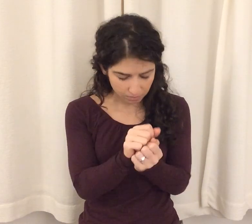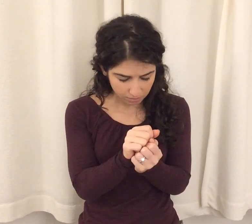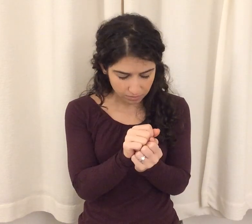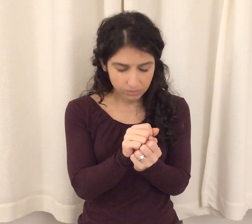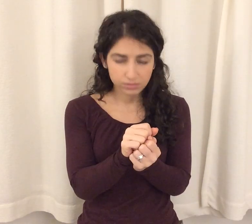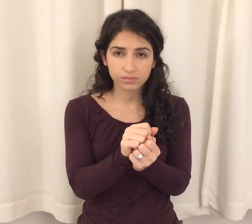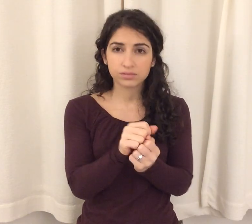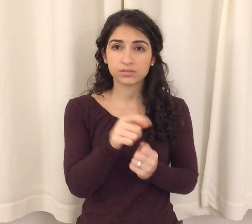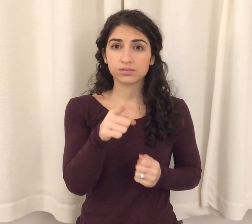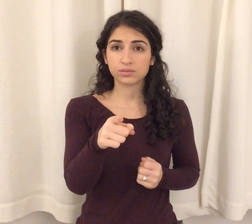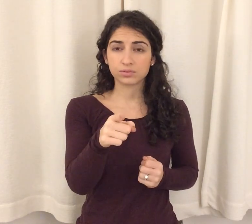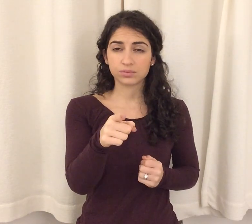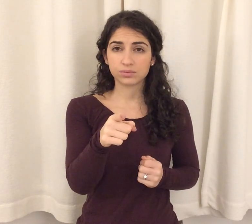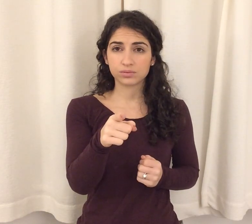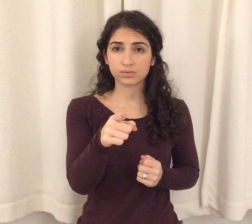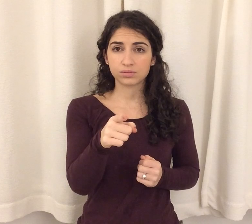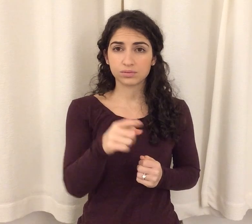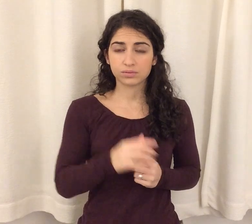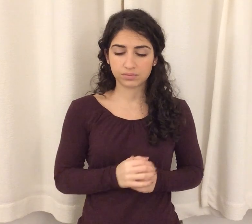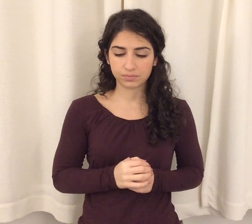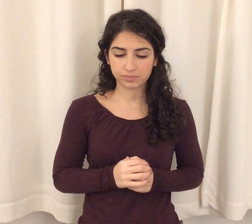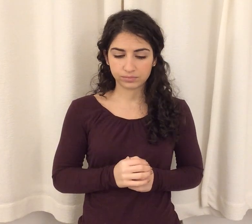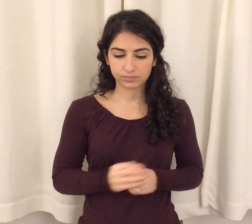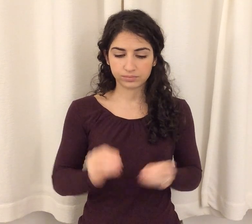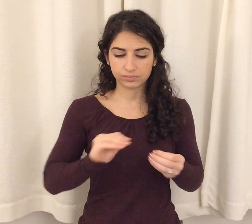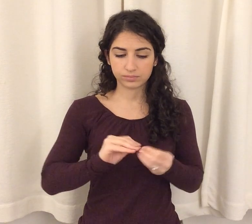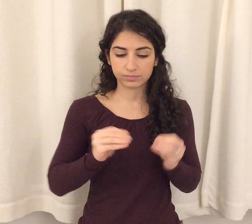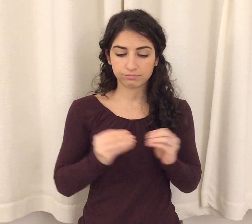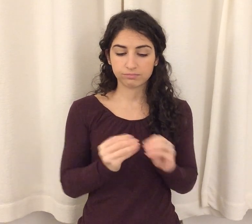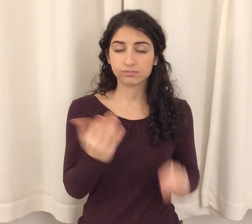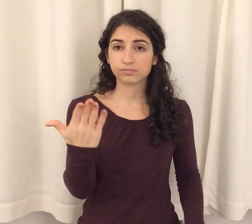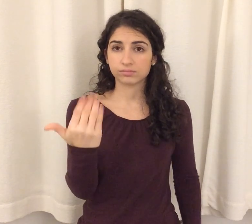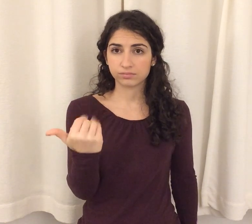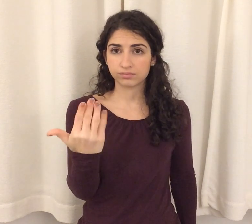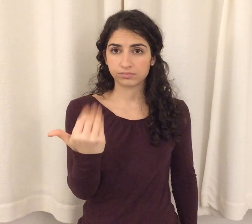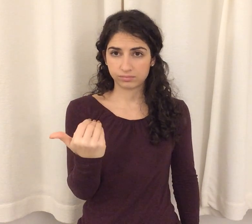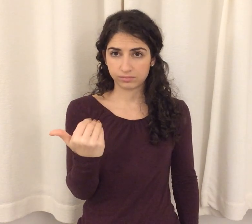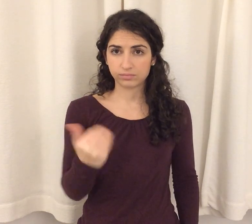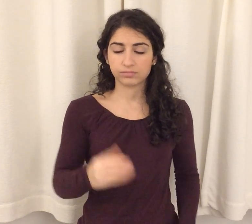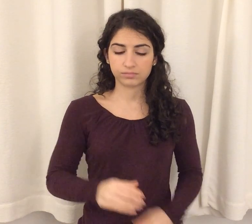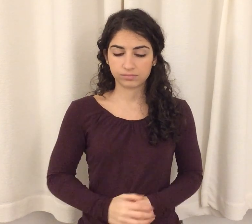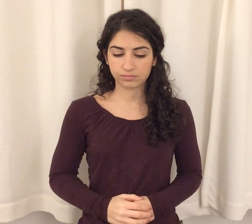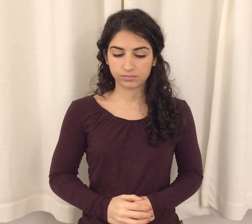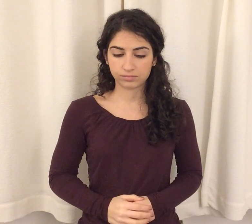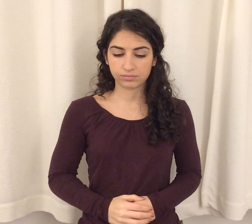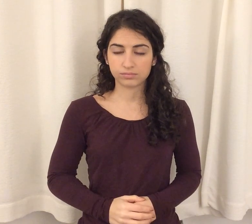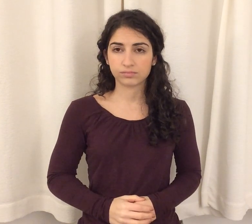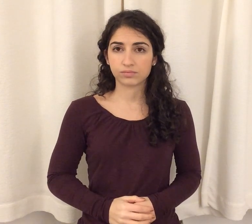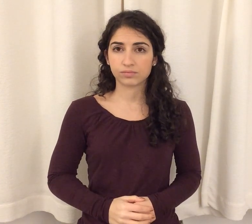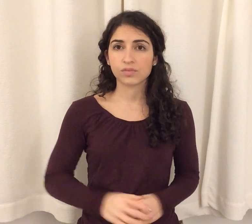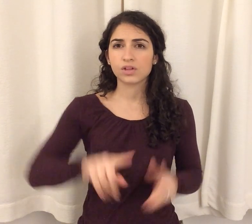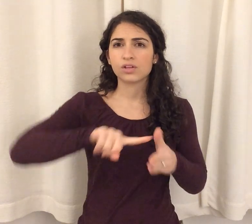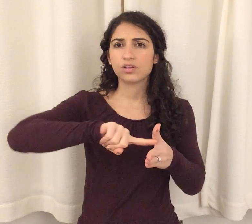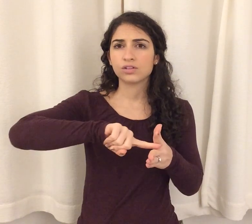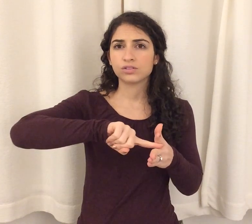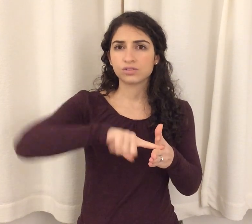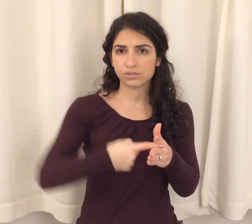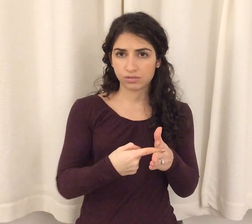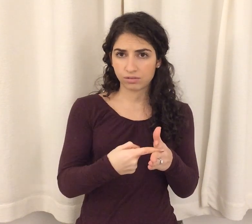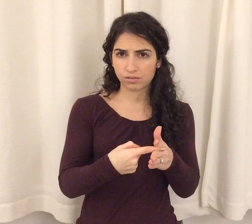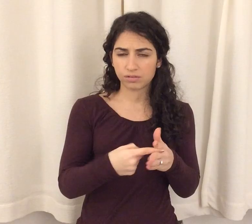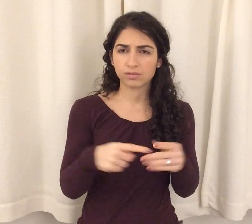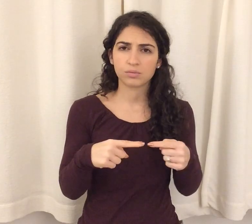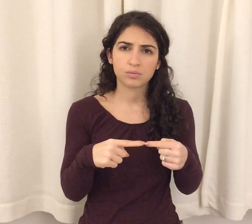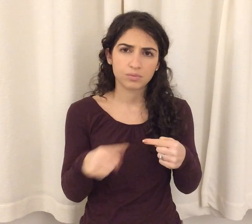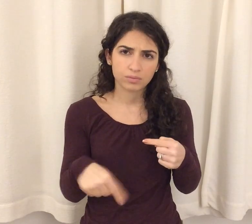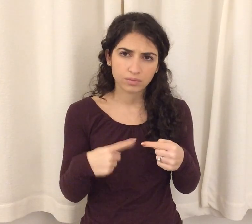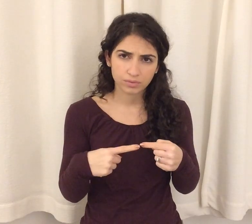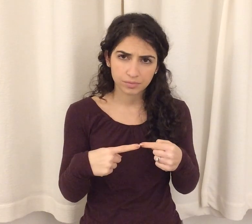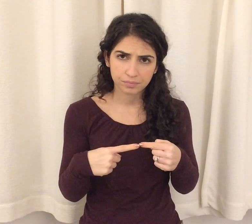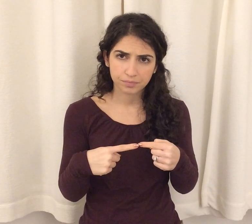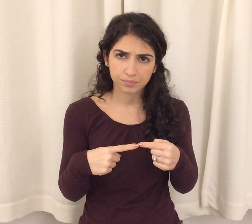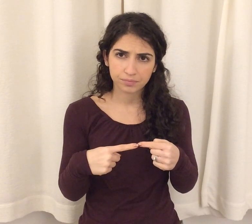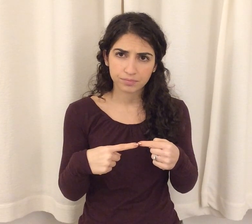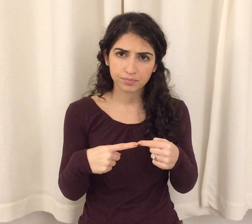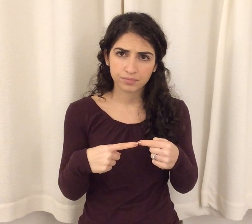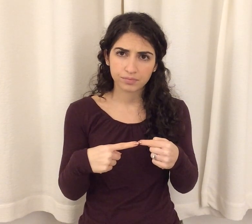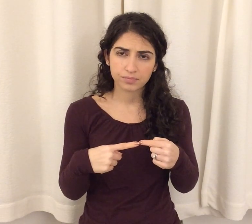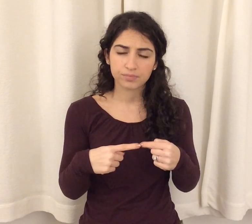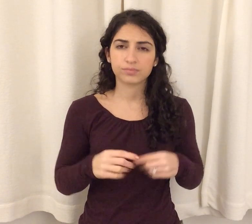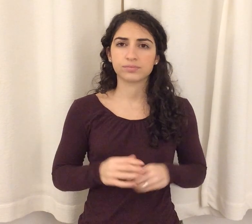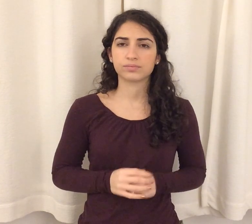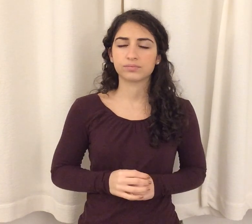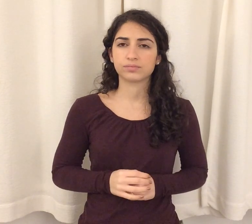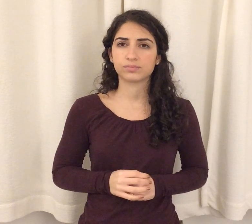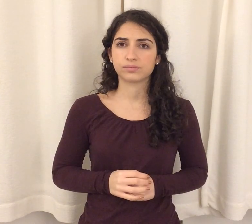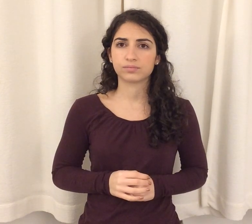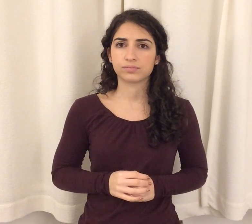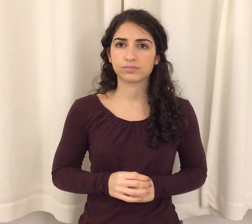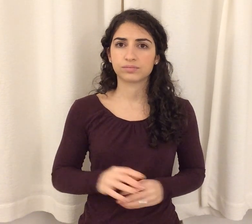unconscious?" Number 15: START WHEN?